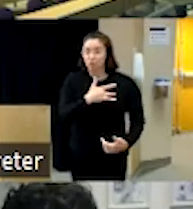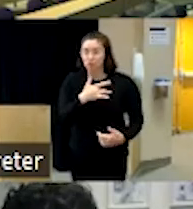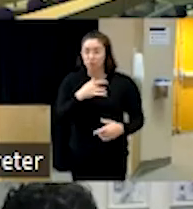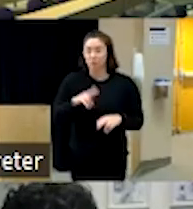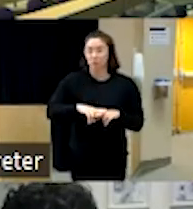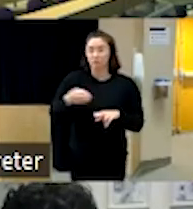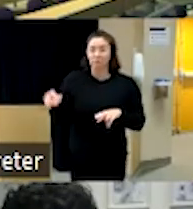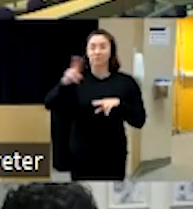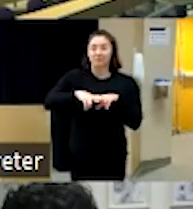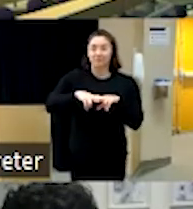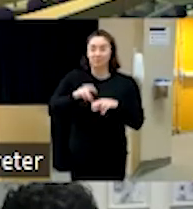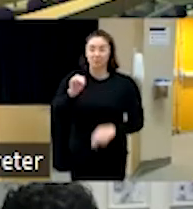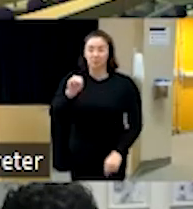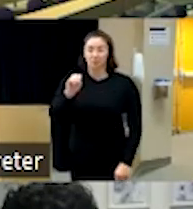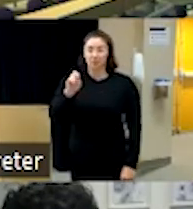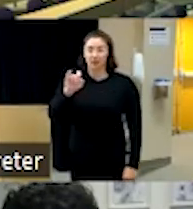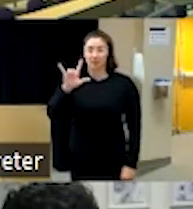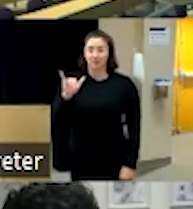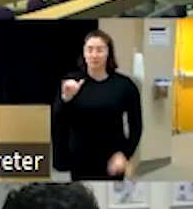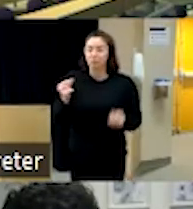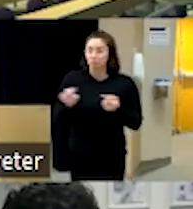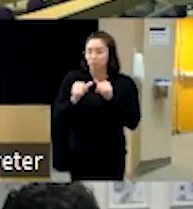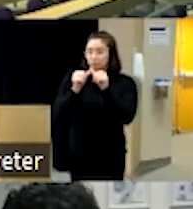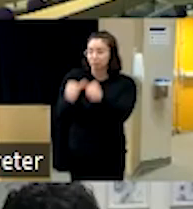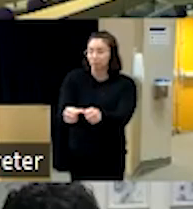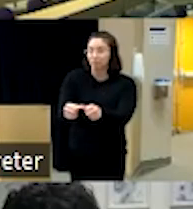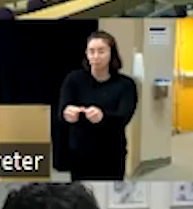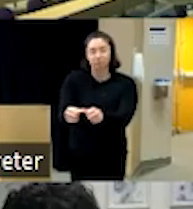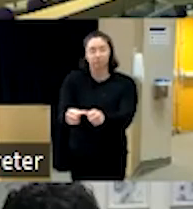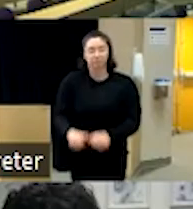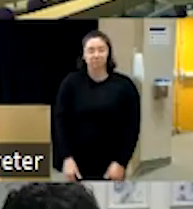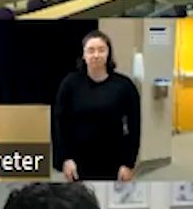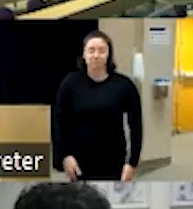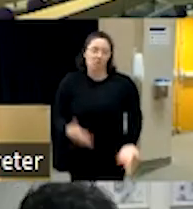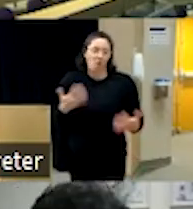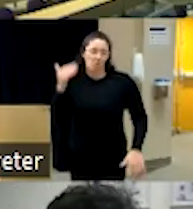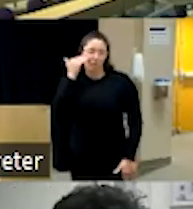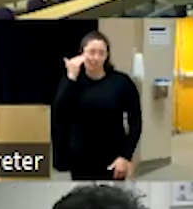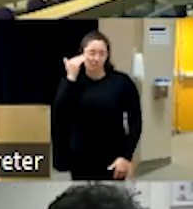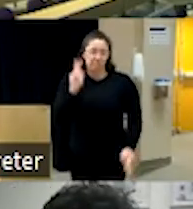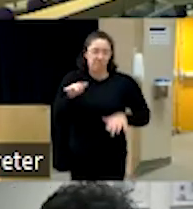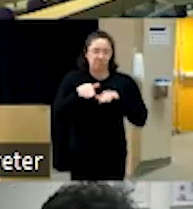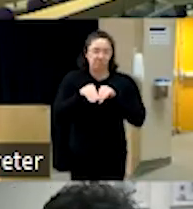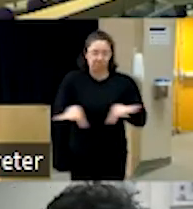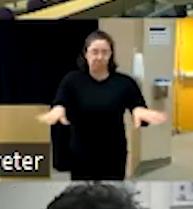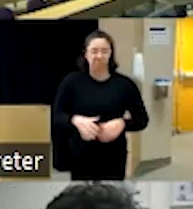the mortality for chronic pain it was long not very well known um this is the study from Finland